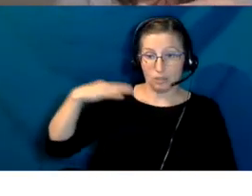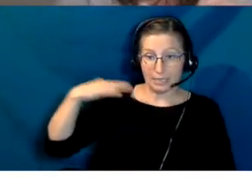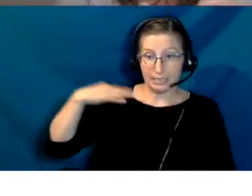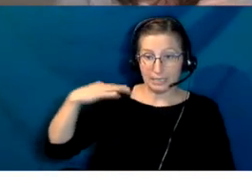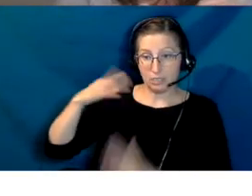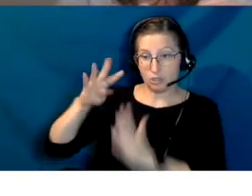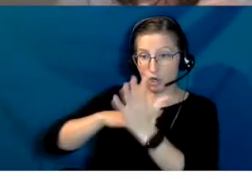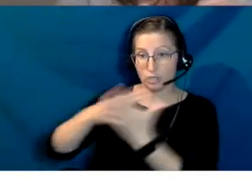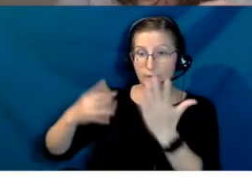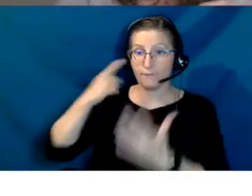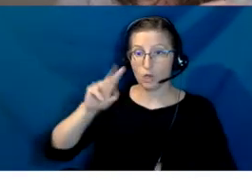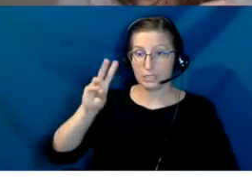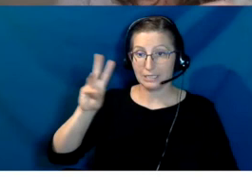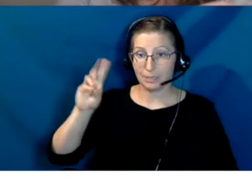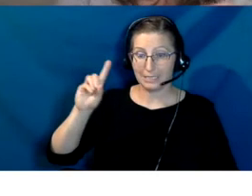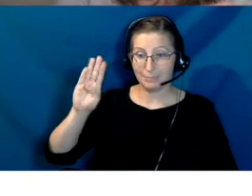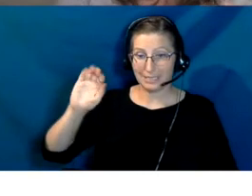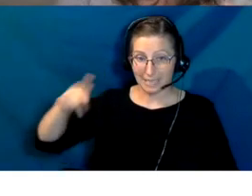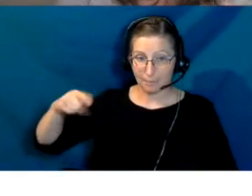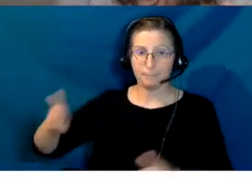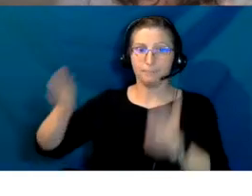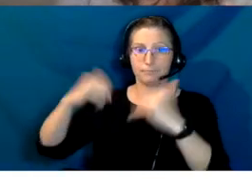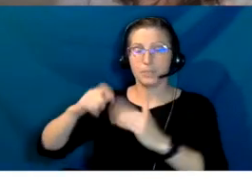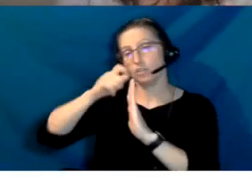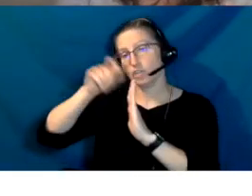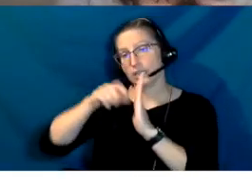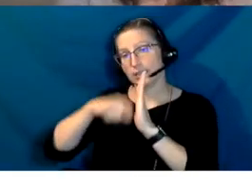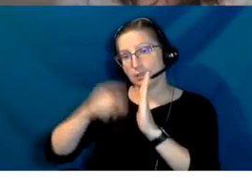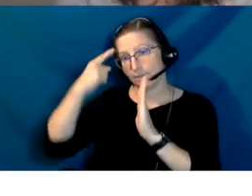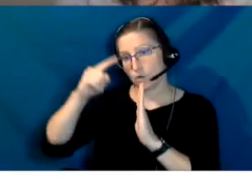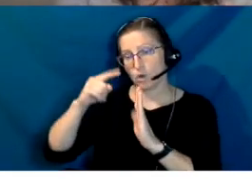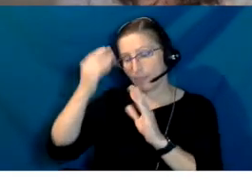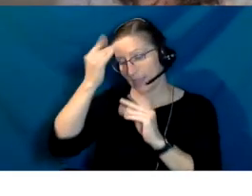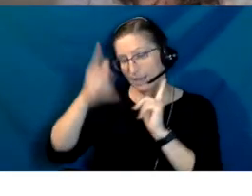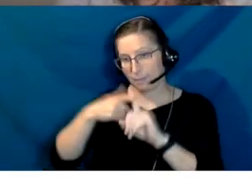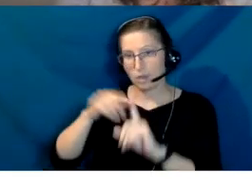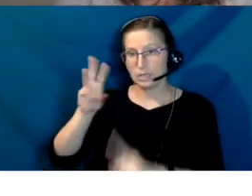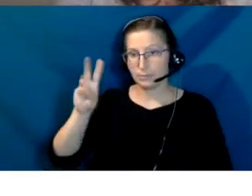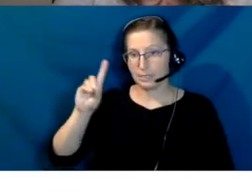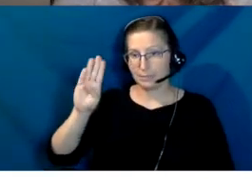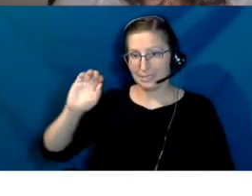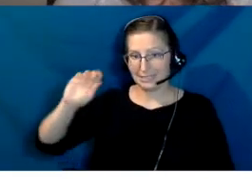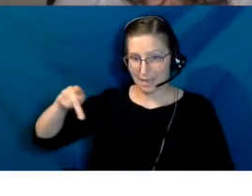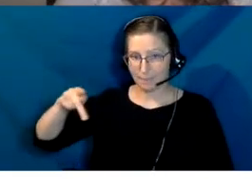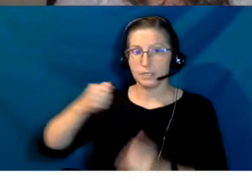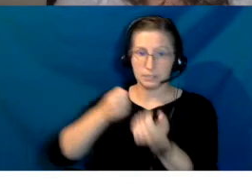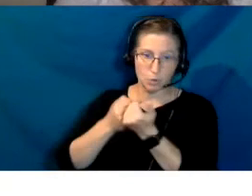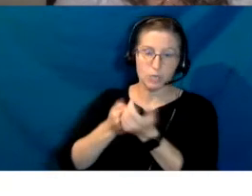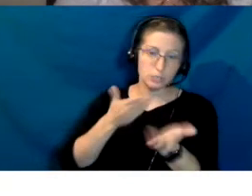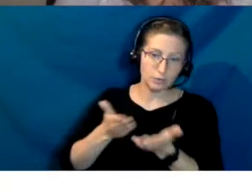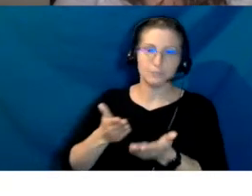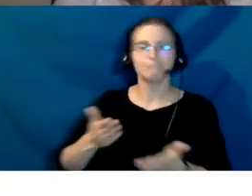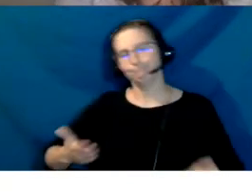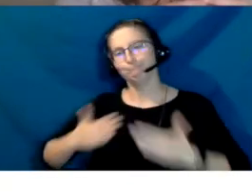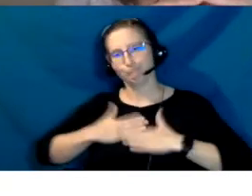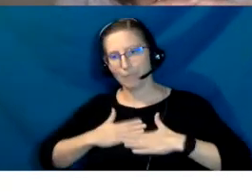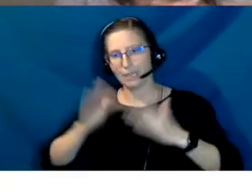Considering WDBTAP Supports and Services as well as my contact information. Please feel